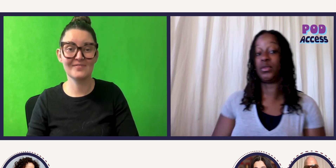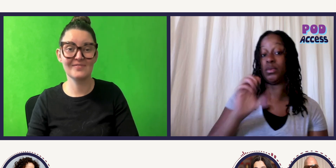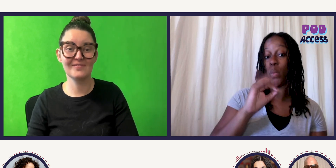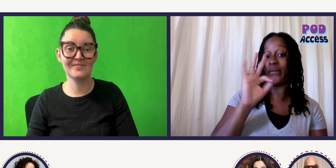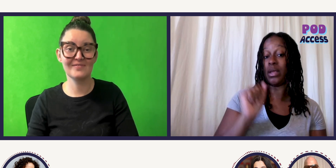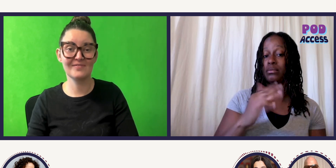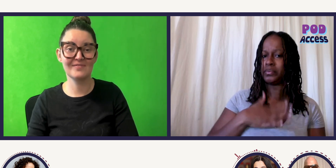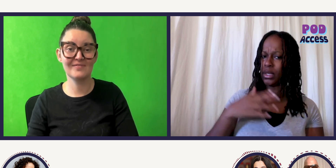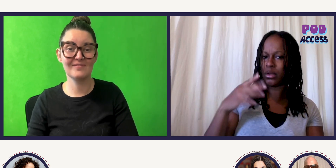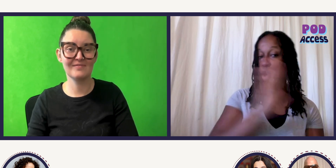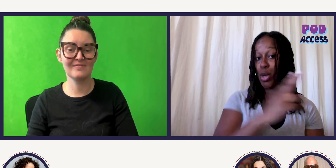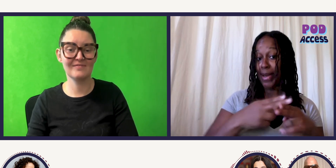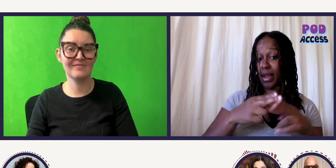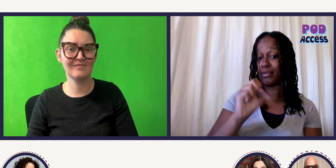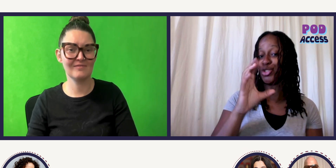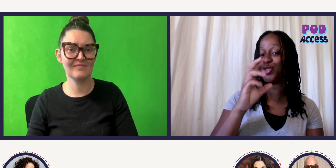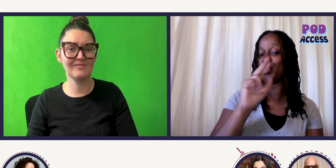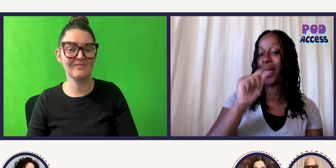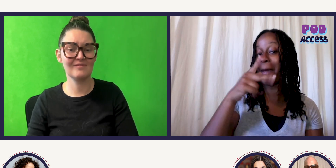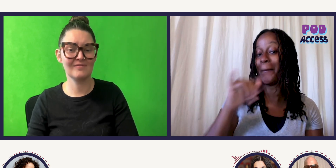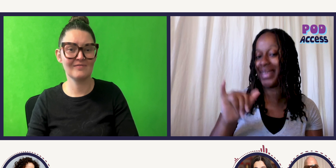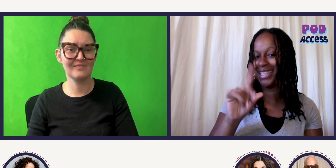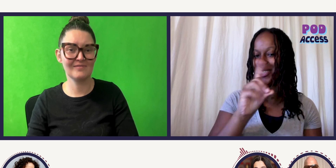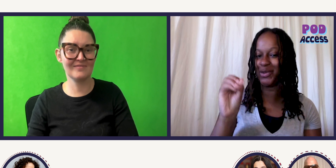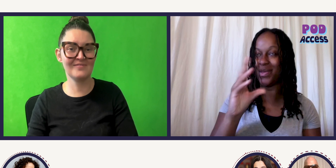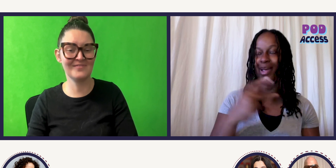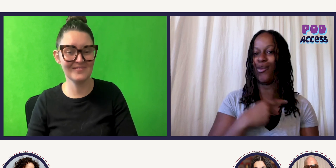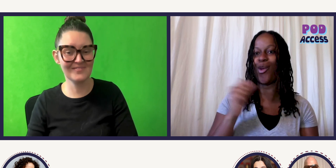Her name is Scrappy-Doo, and we are all part of The Mystery Machine.